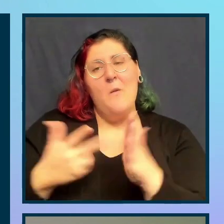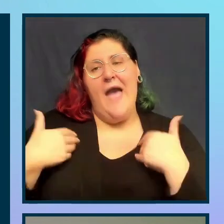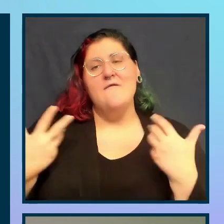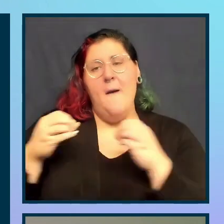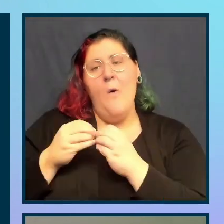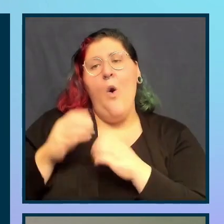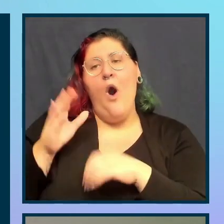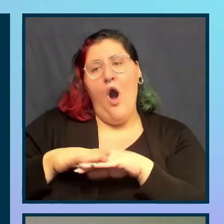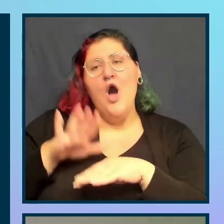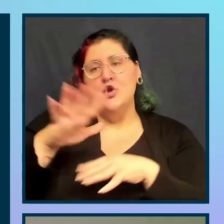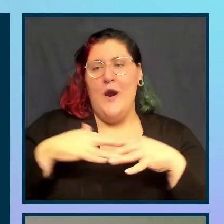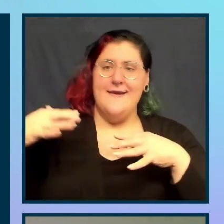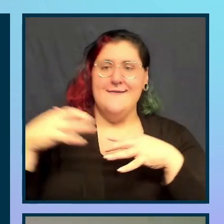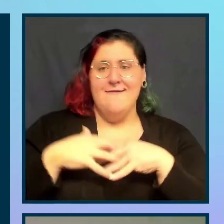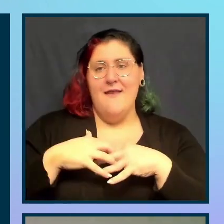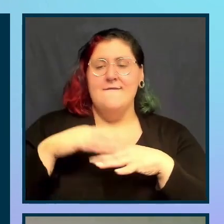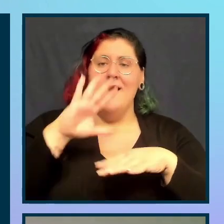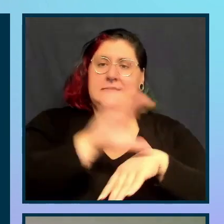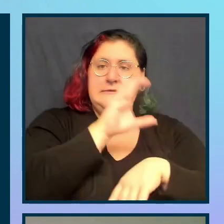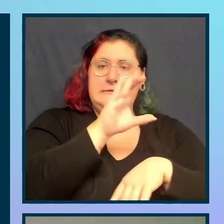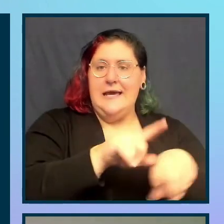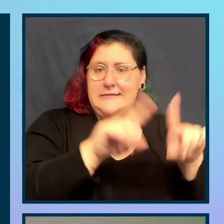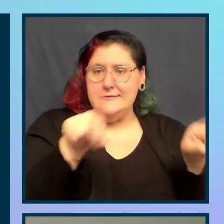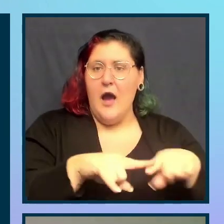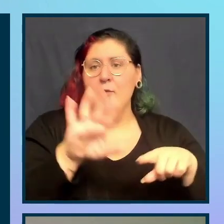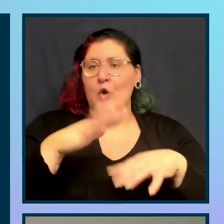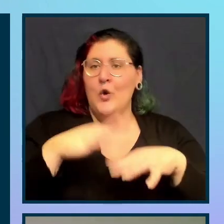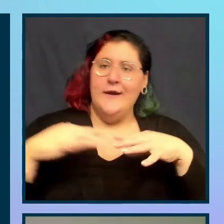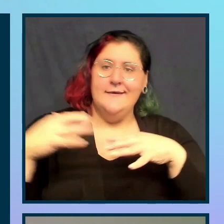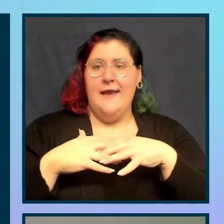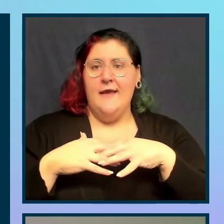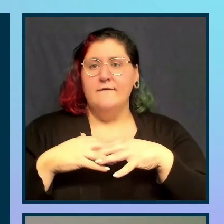Once you've kind of gathered all these sources, again, it's so important to look at context like,